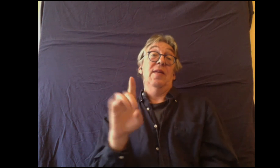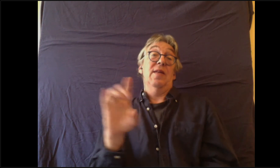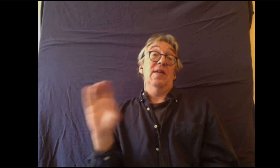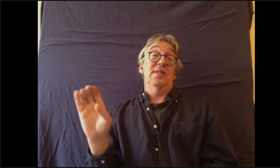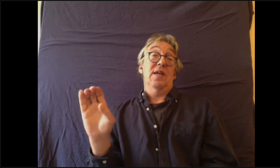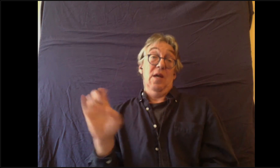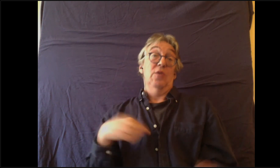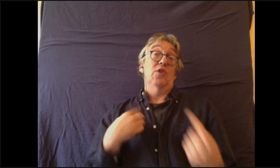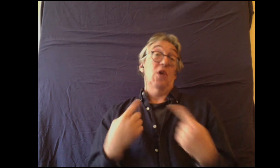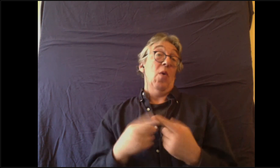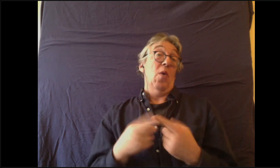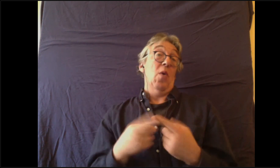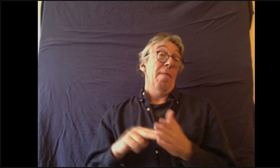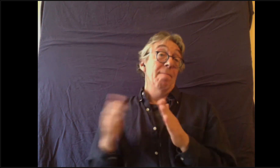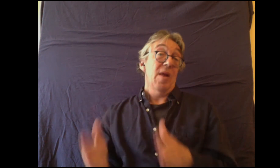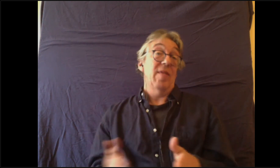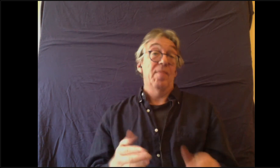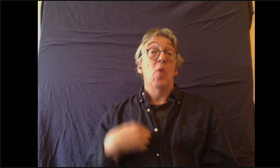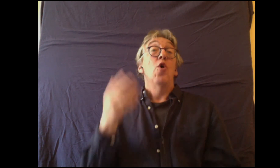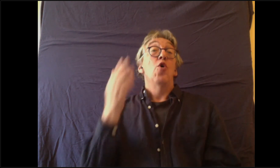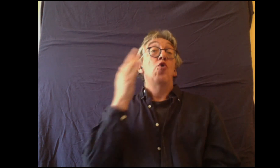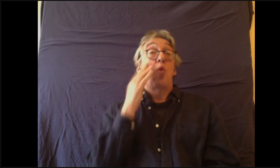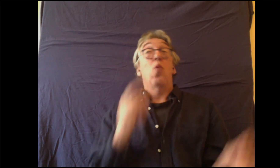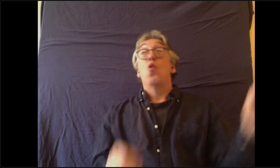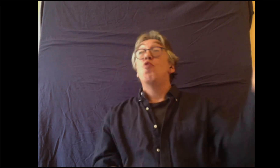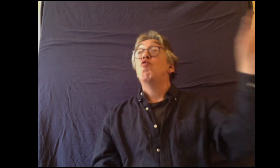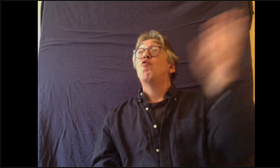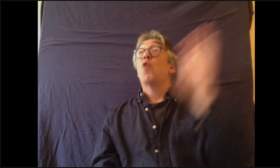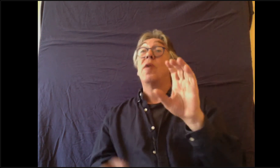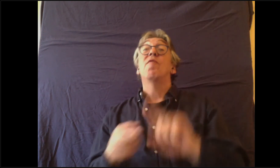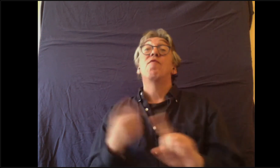We know where the funding is coming. It's from the local delegations